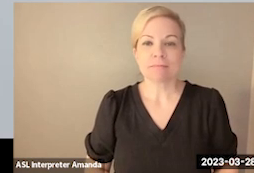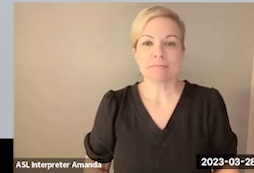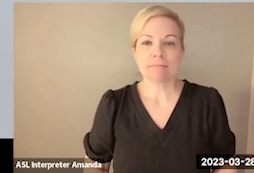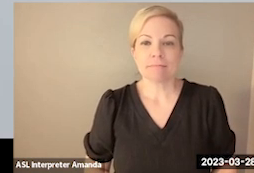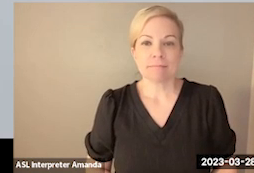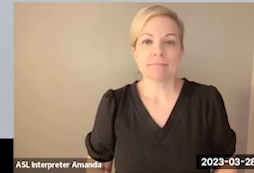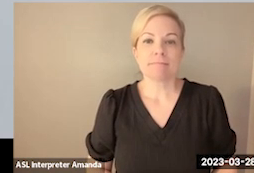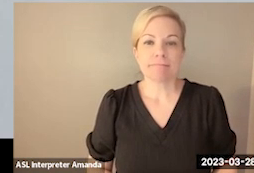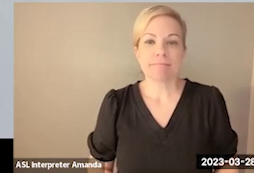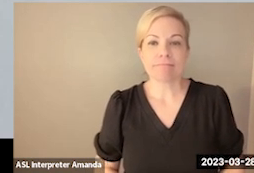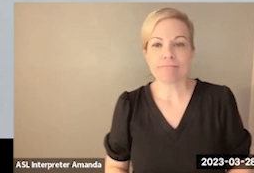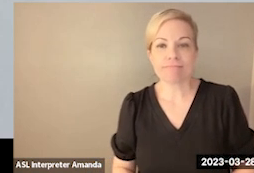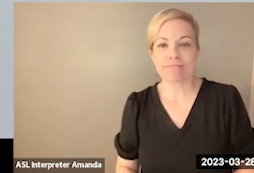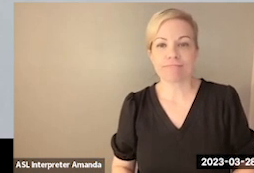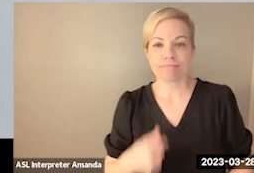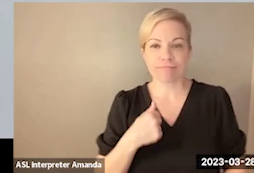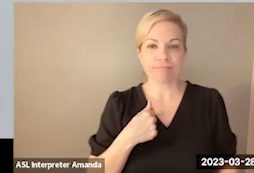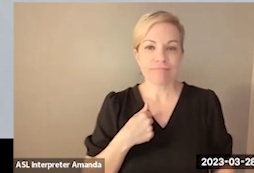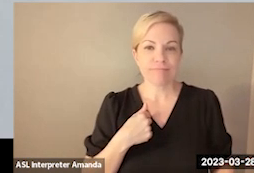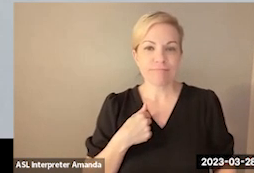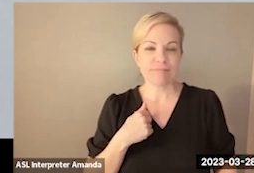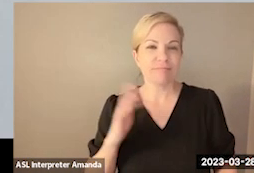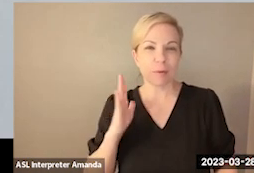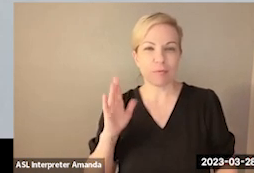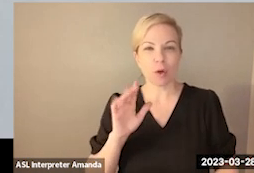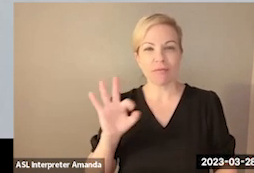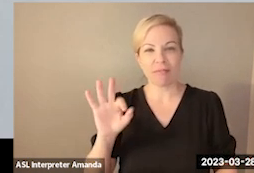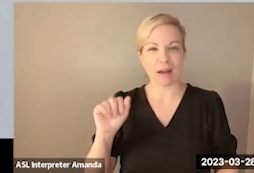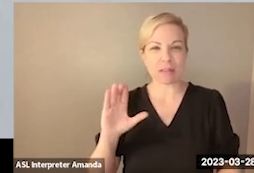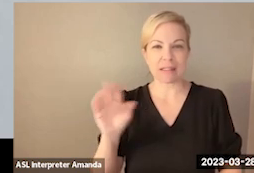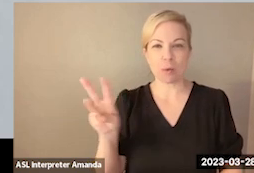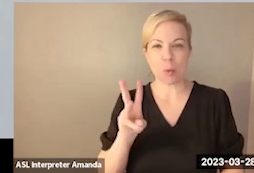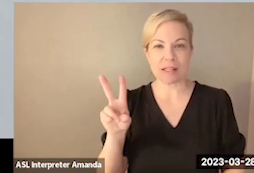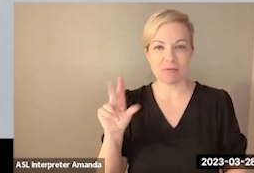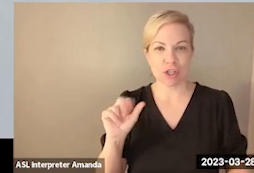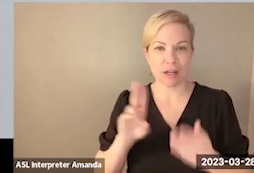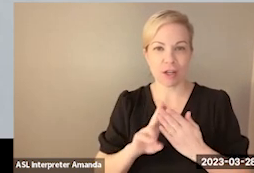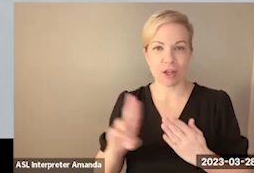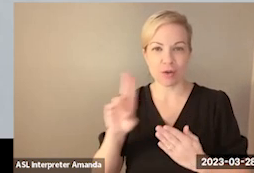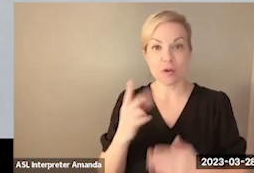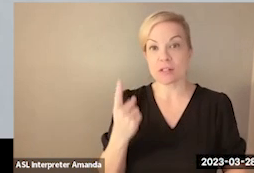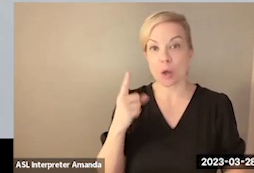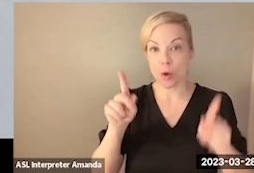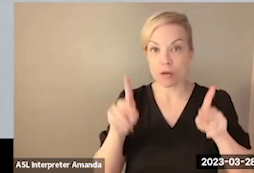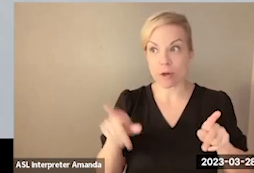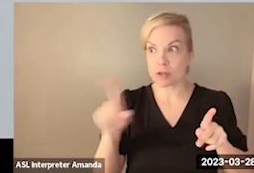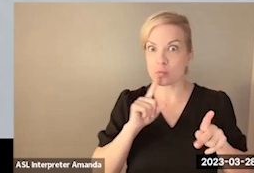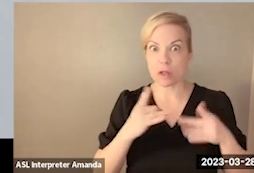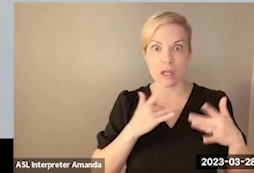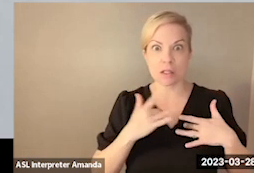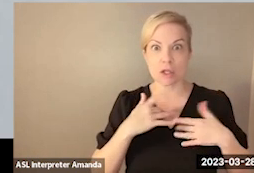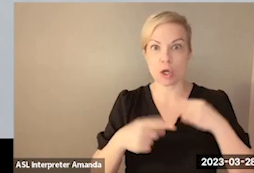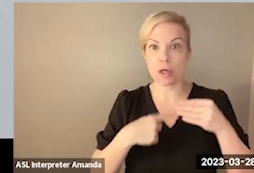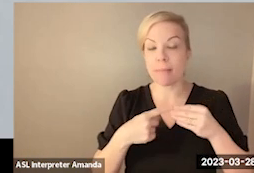Debbie Stine, Science & Technology Policy Academy: I was, you know I I work for the faculty at West University. There is this: a faculty member who is really concerned about kids crossing the street.